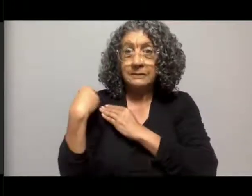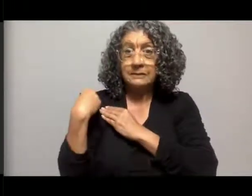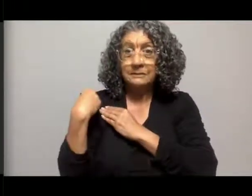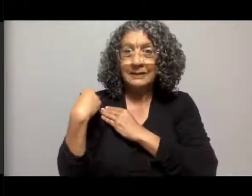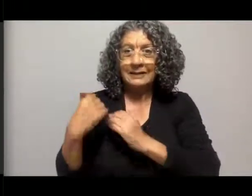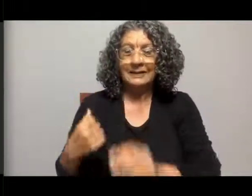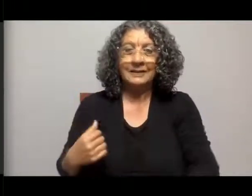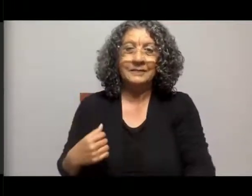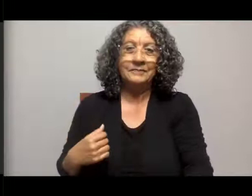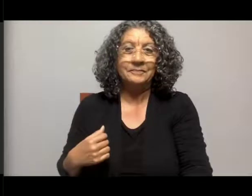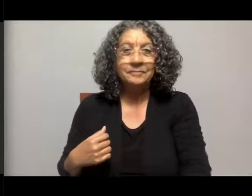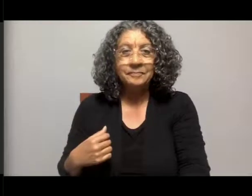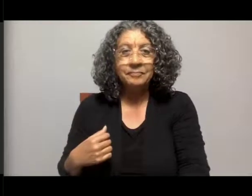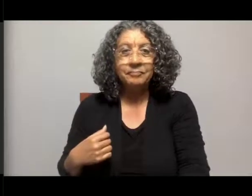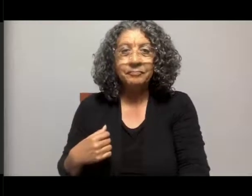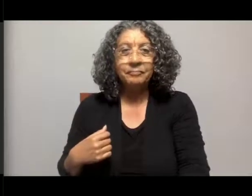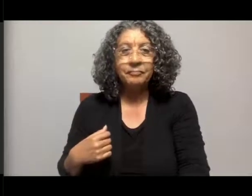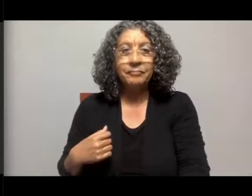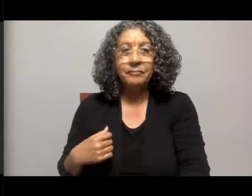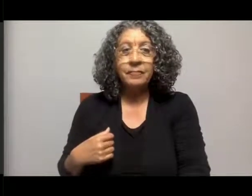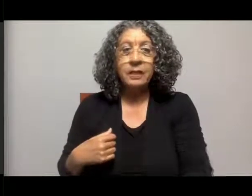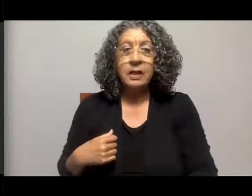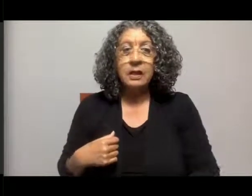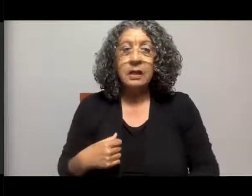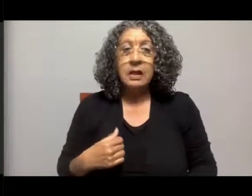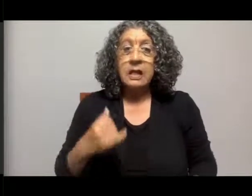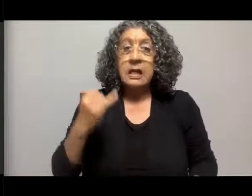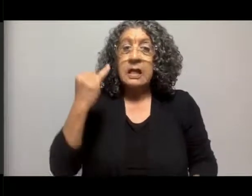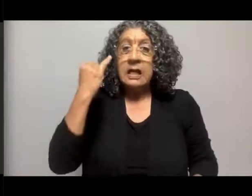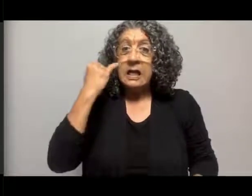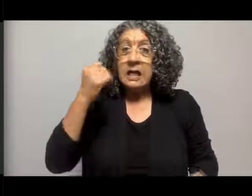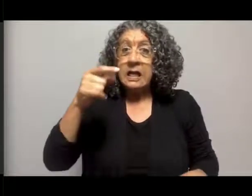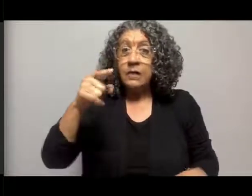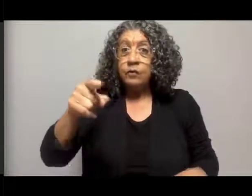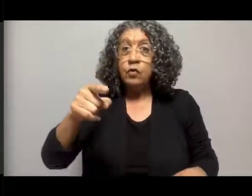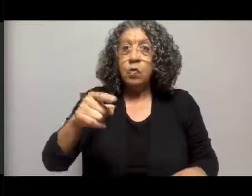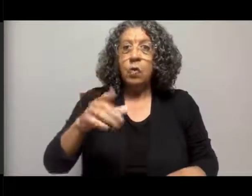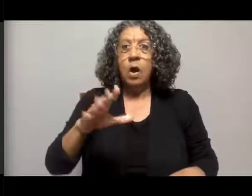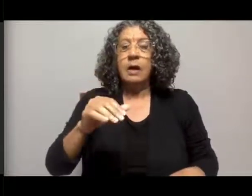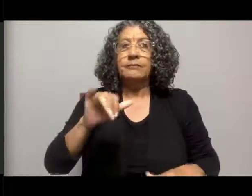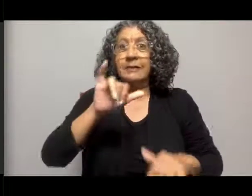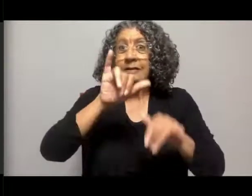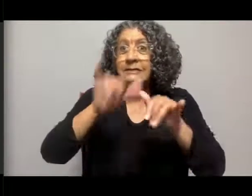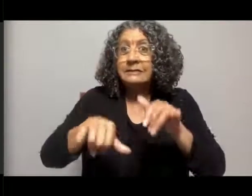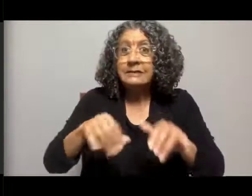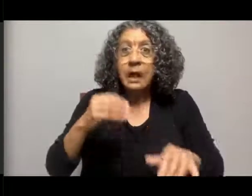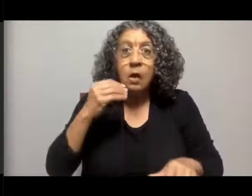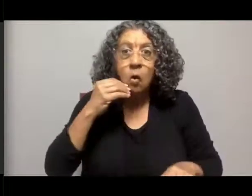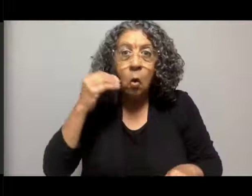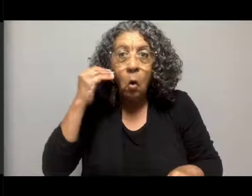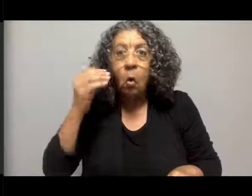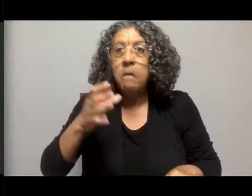and it adds responsibilities.